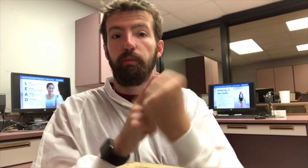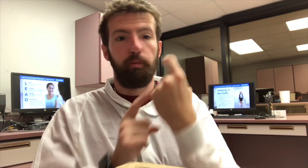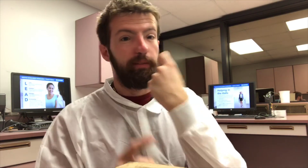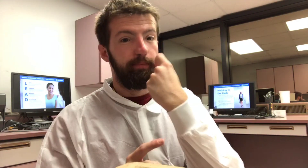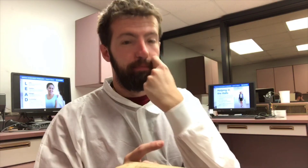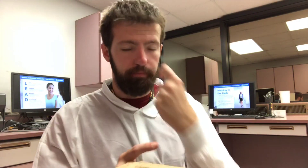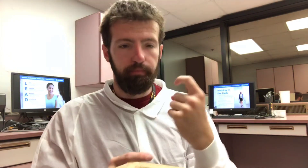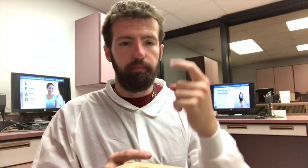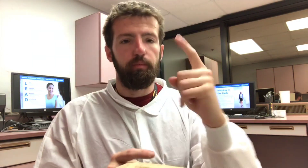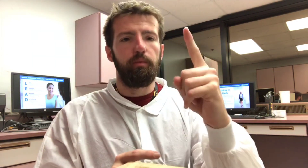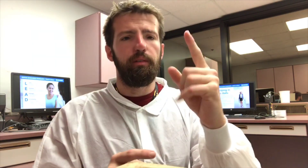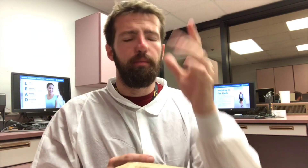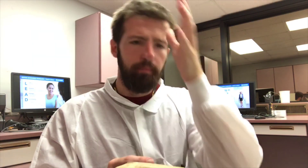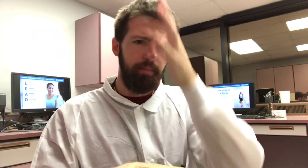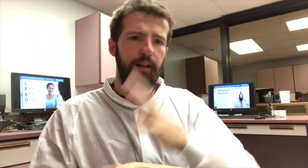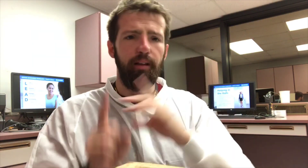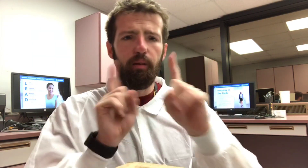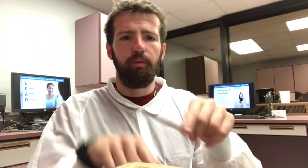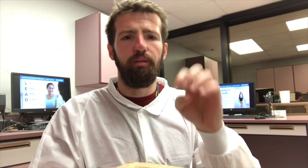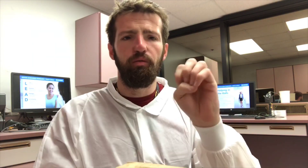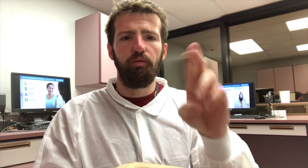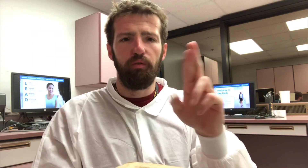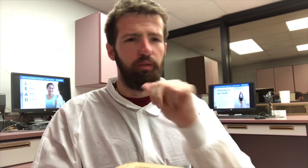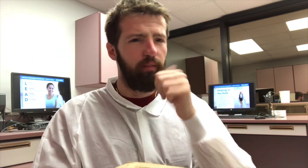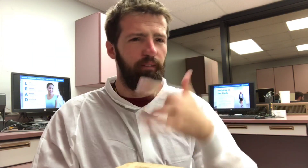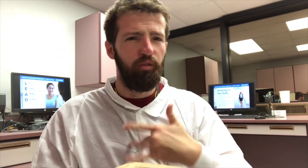Nate: Recently, there's a situation where a man went to the ER, not feeling too great,